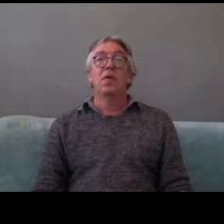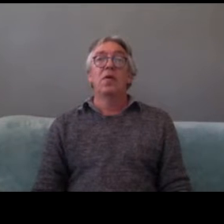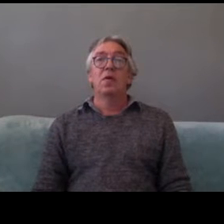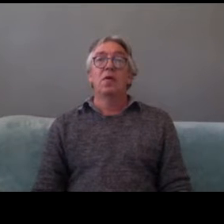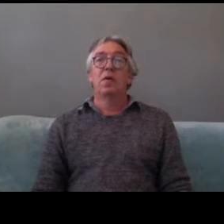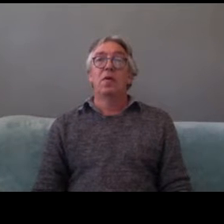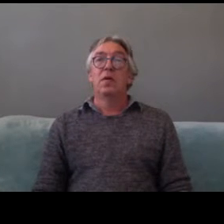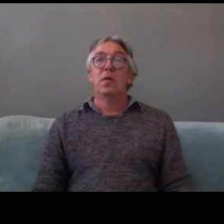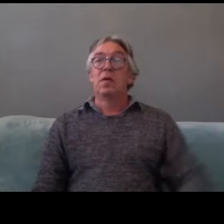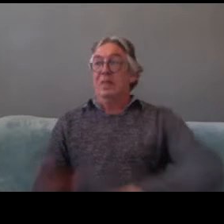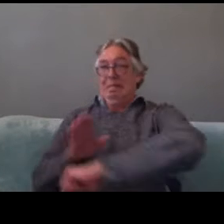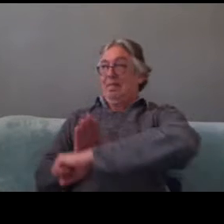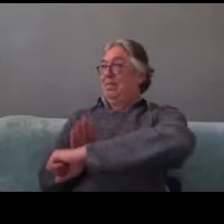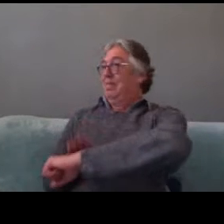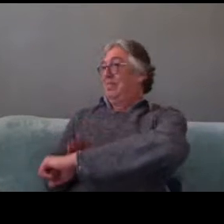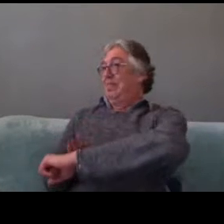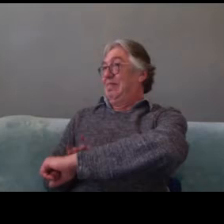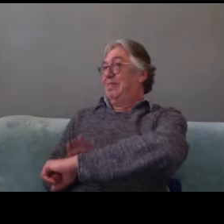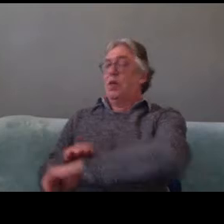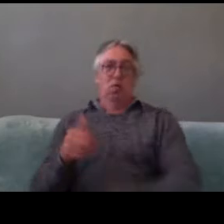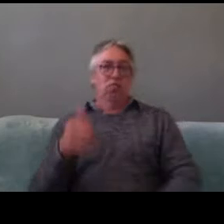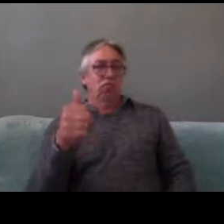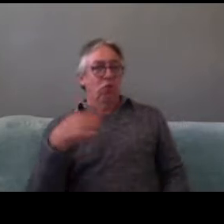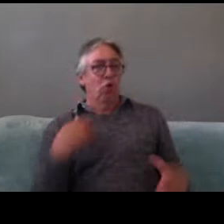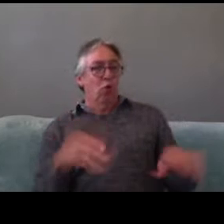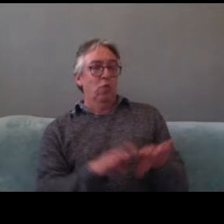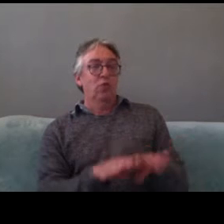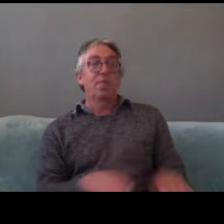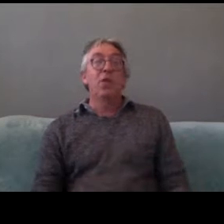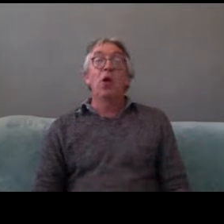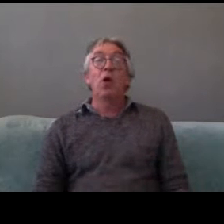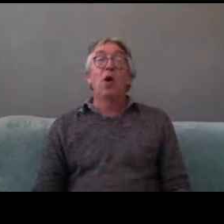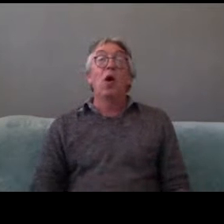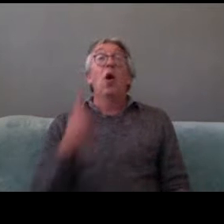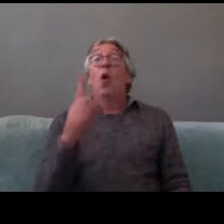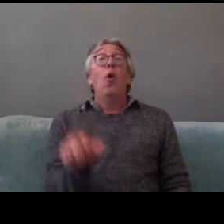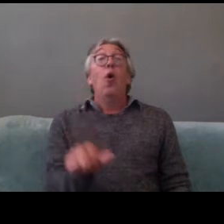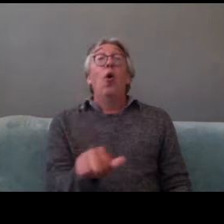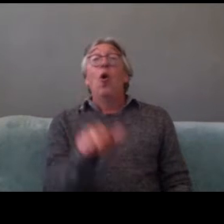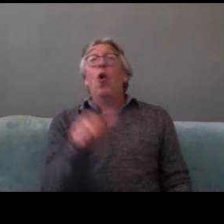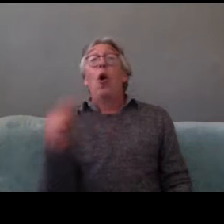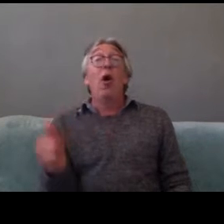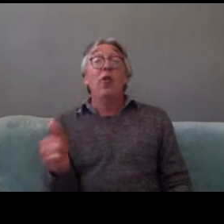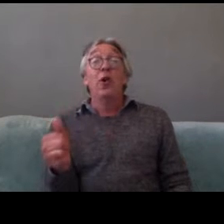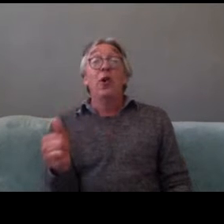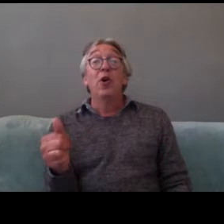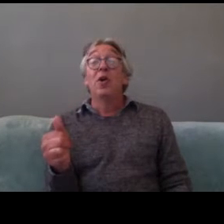I'm finalizing. One more angle is What is happening in elderly homes or social care homes,